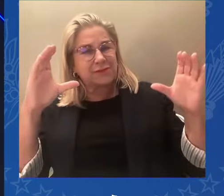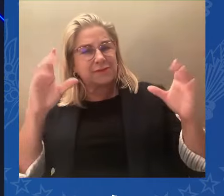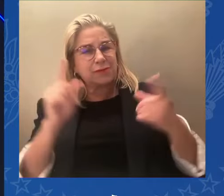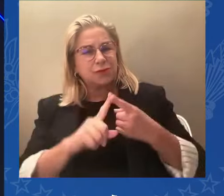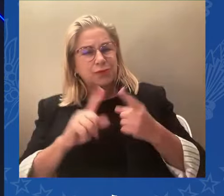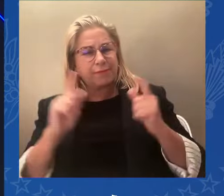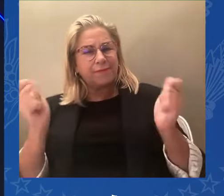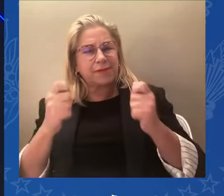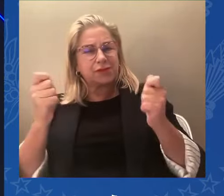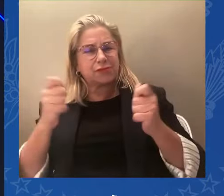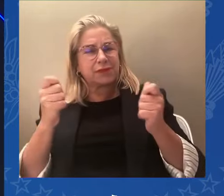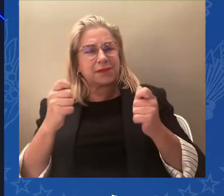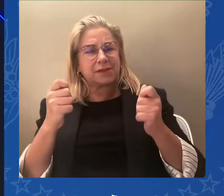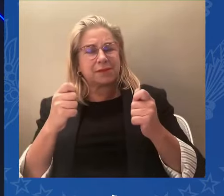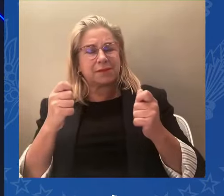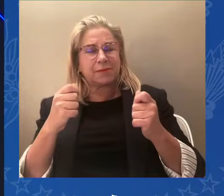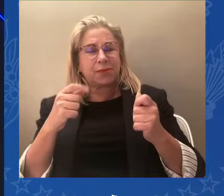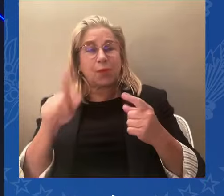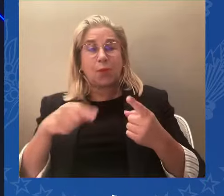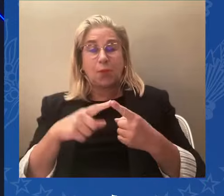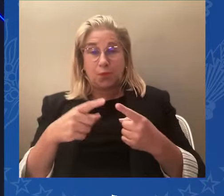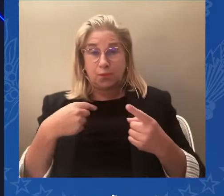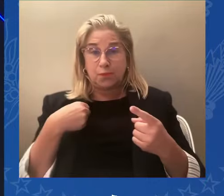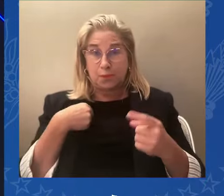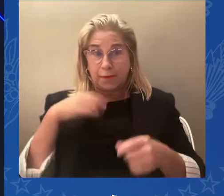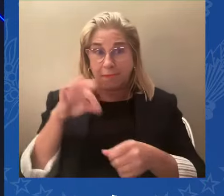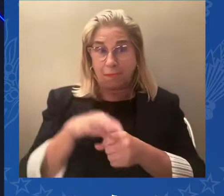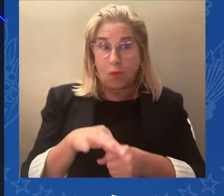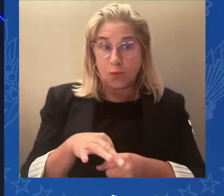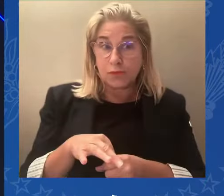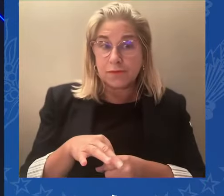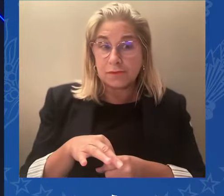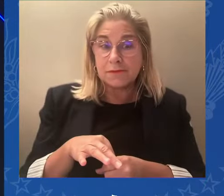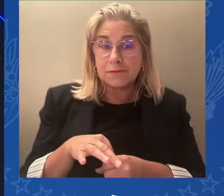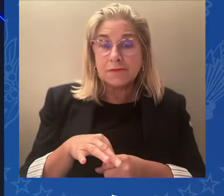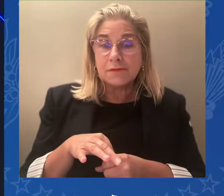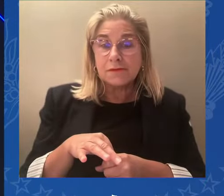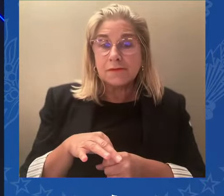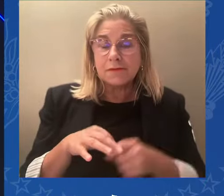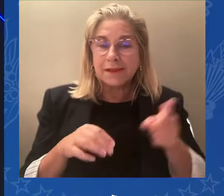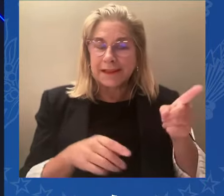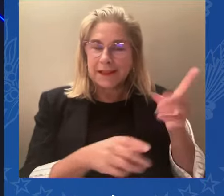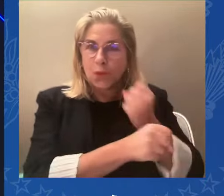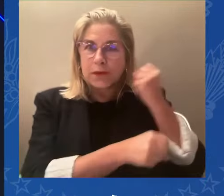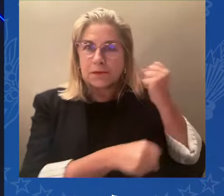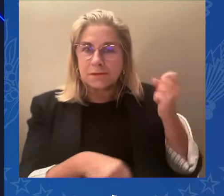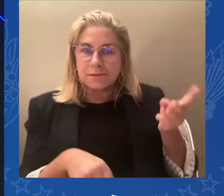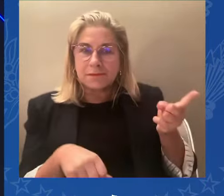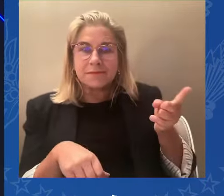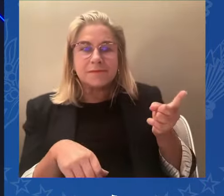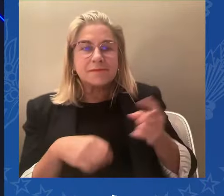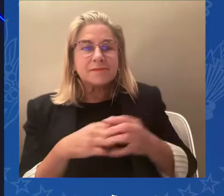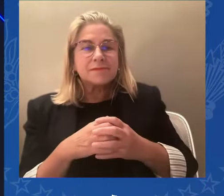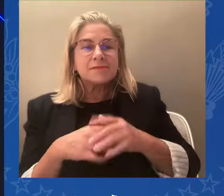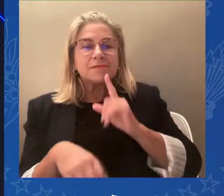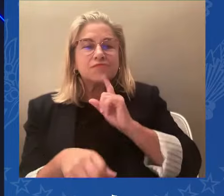Audience: We win. Ms. Sewell: He has been a champion for justice. He's fought to protect our fundamental freedoms,